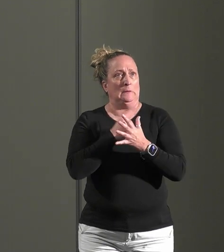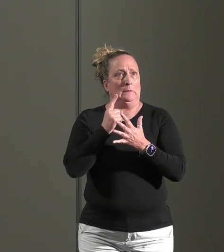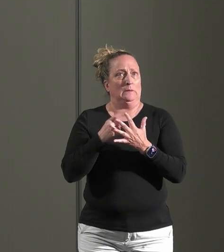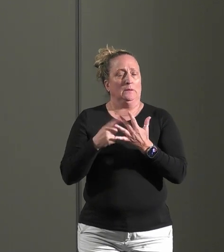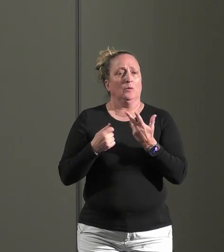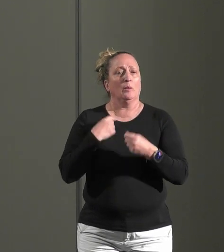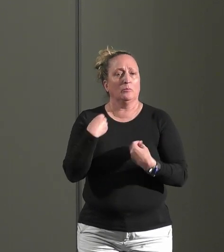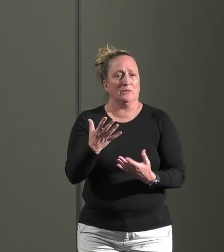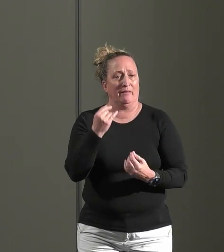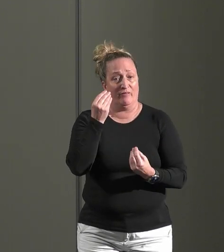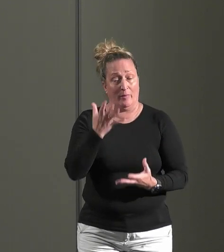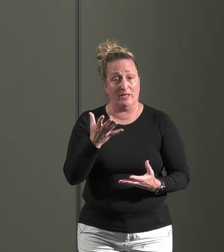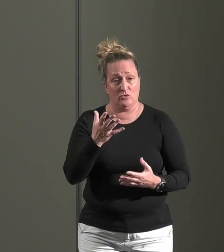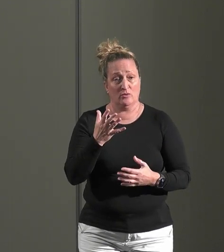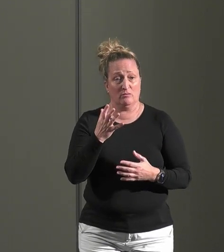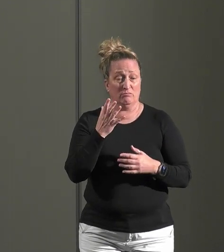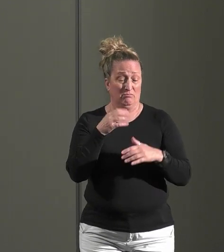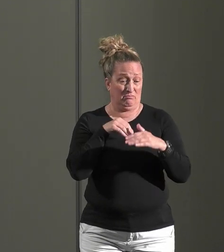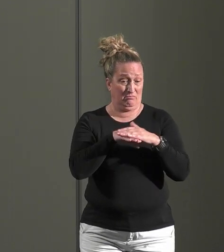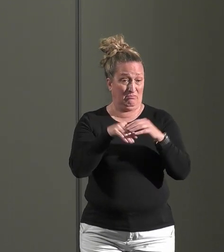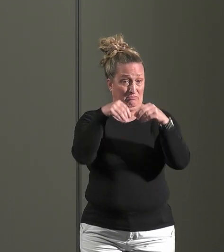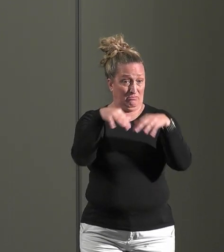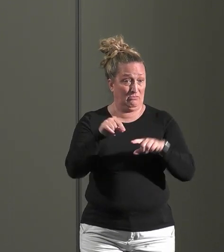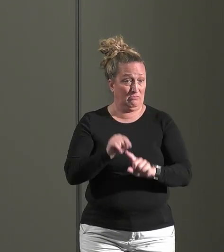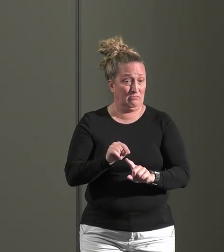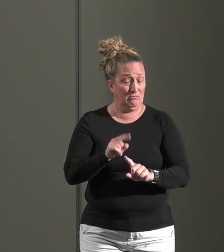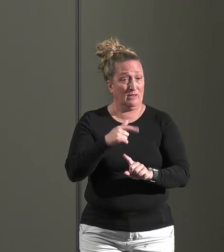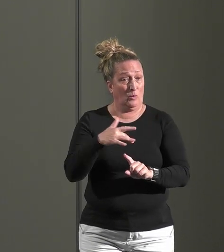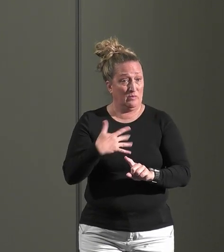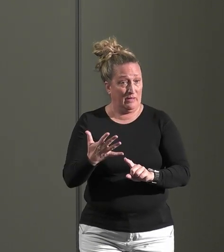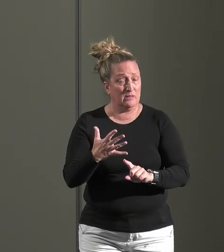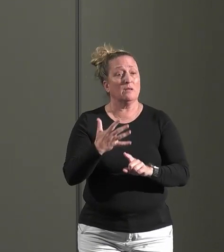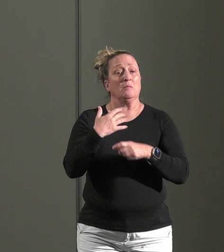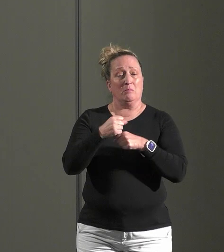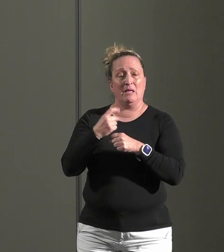that information. Taking that accessibility tree and those events and making it into something a